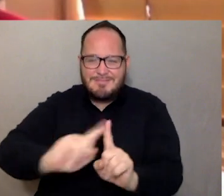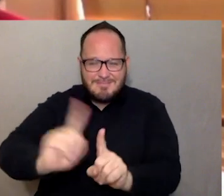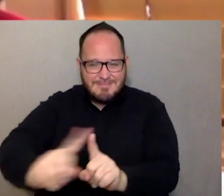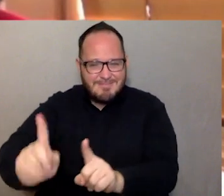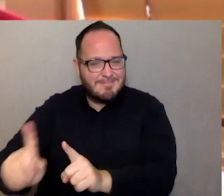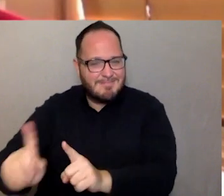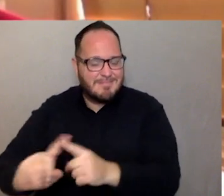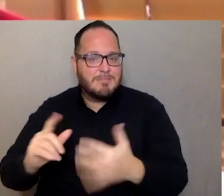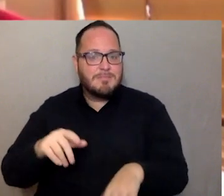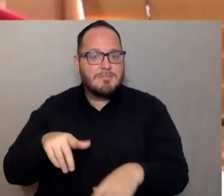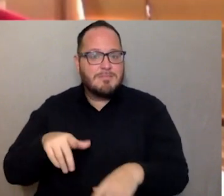FOOD, WITH AGRICULTURAL WORK.